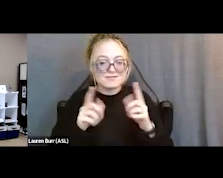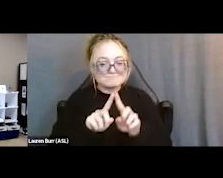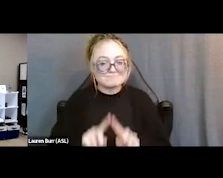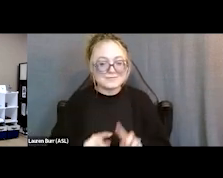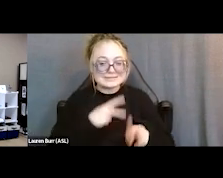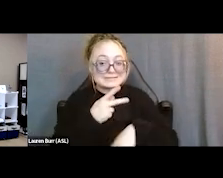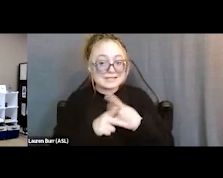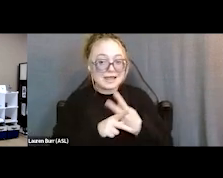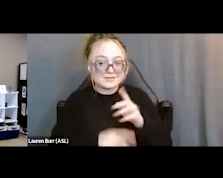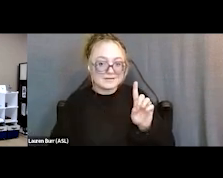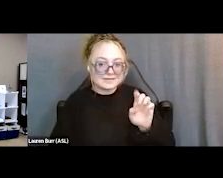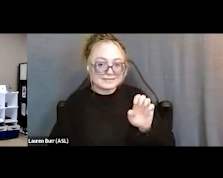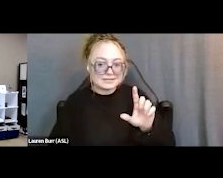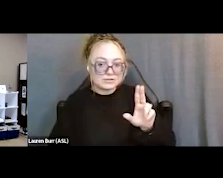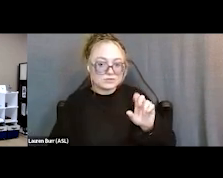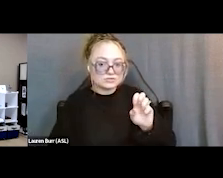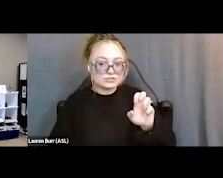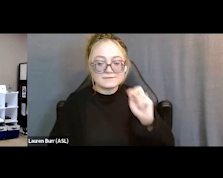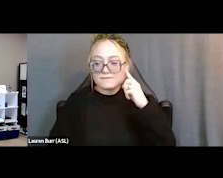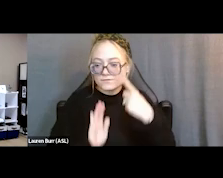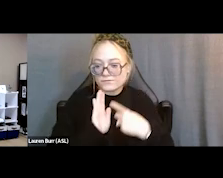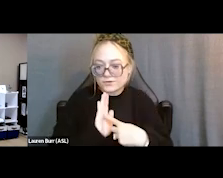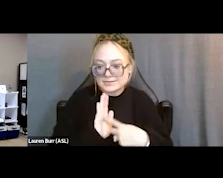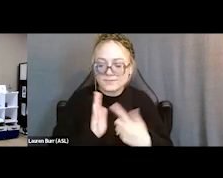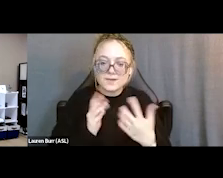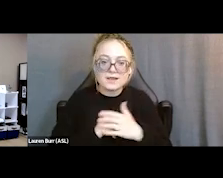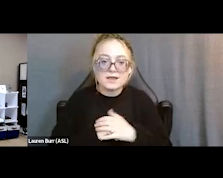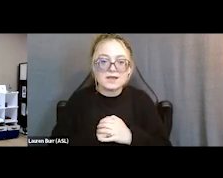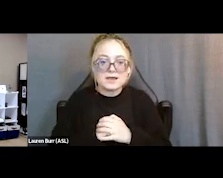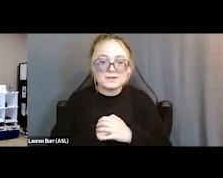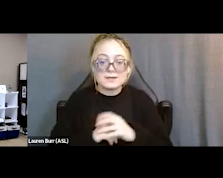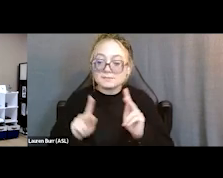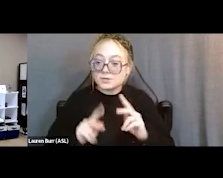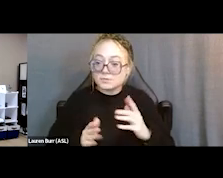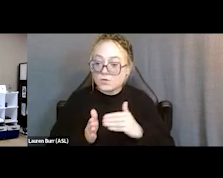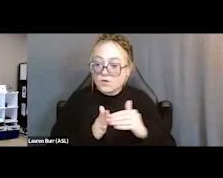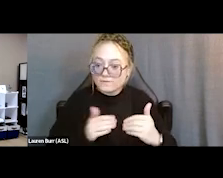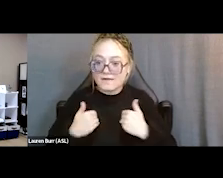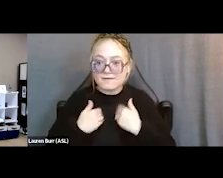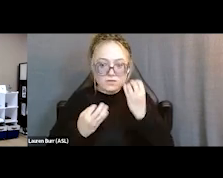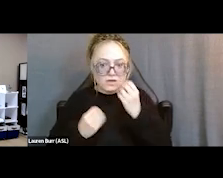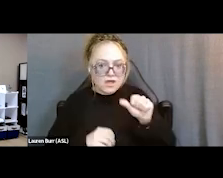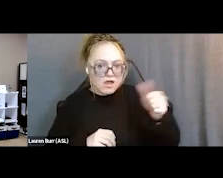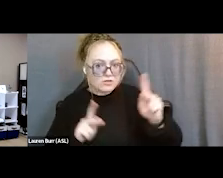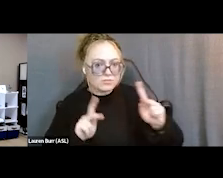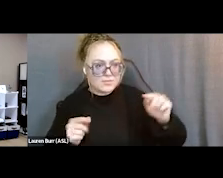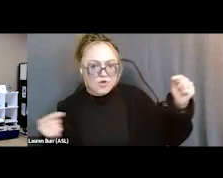that people experience. So some examples, people often have thoughts that others are attempting to harm them or manipulate